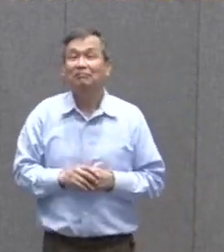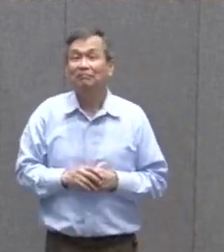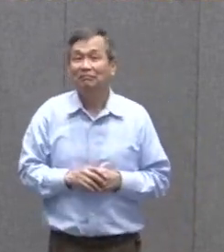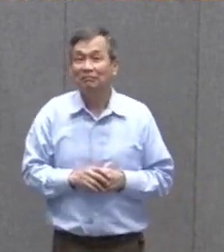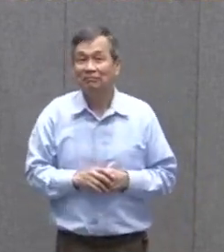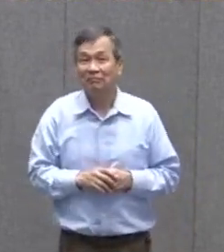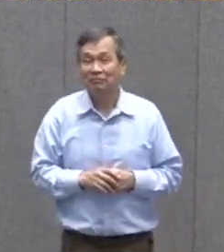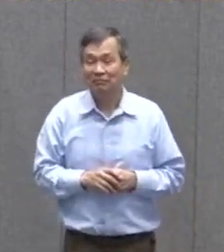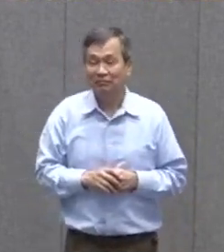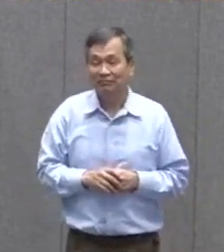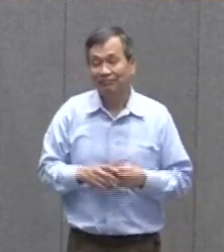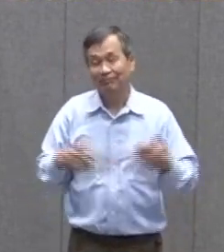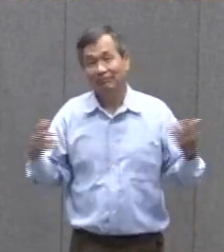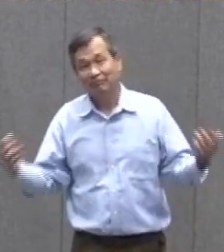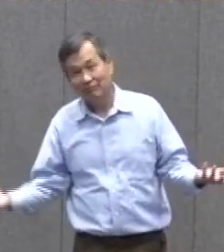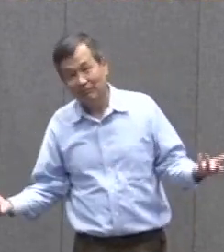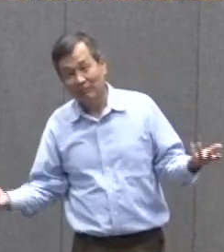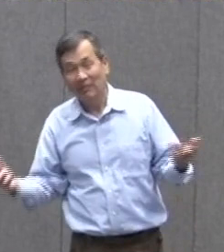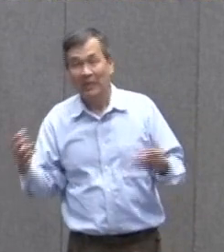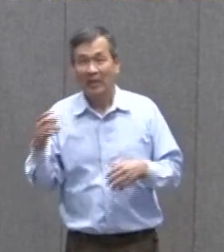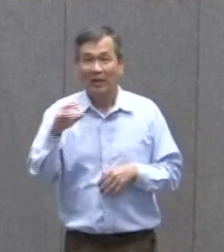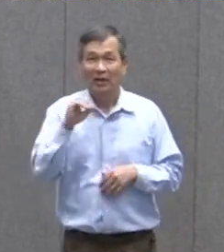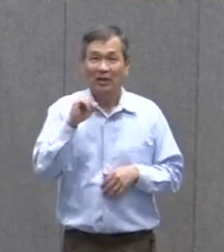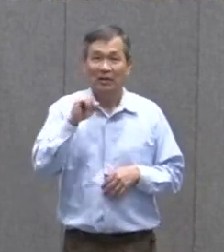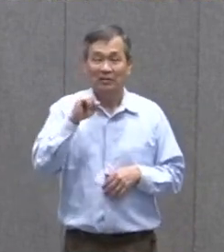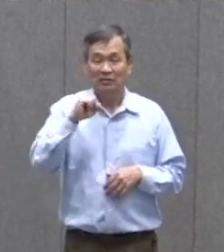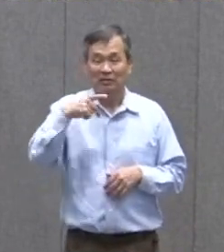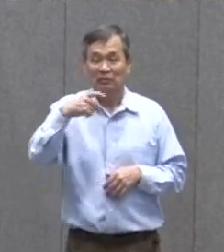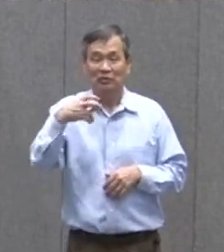Here's Spoon with a bowl of soup.